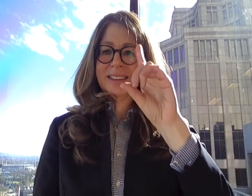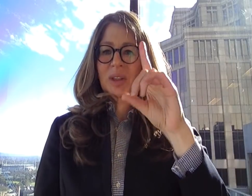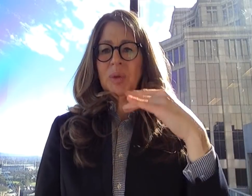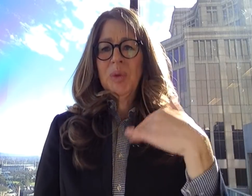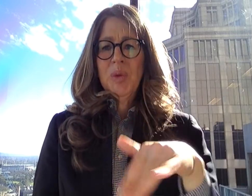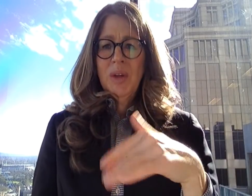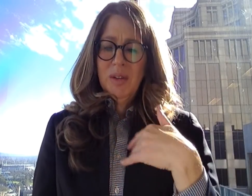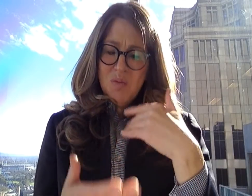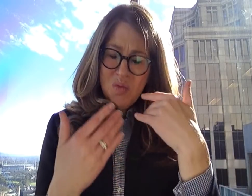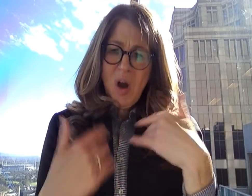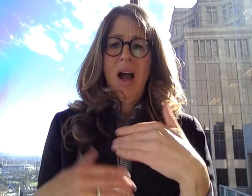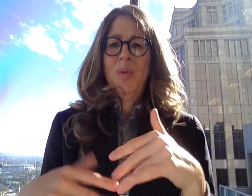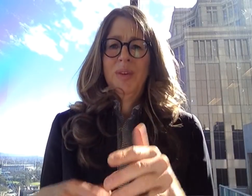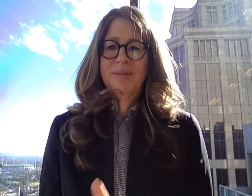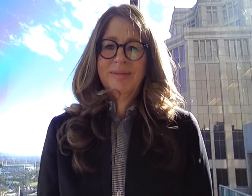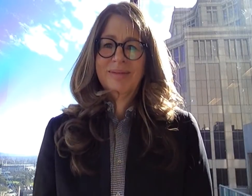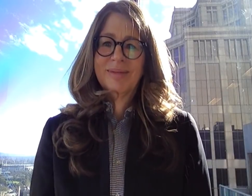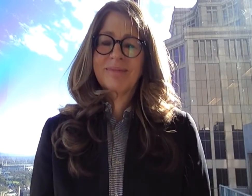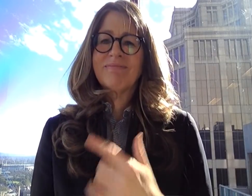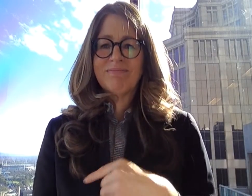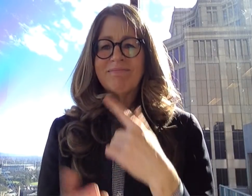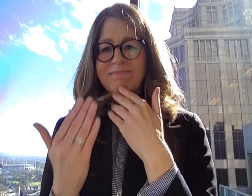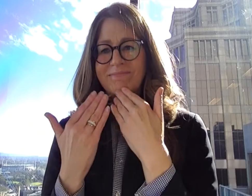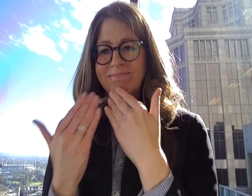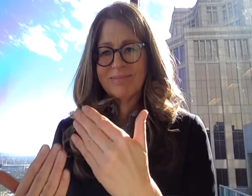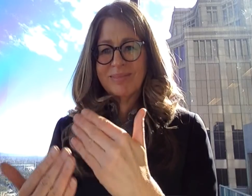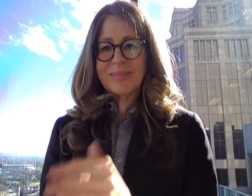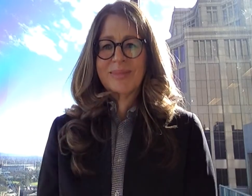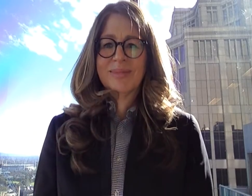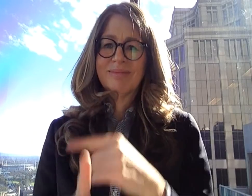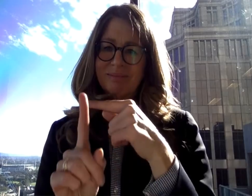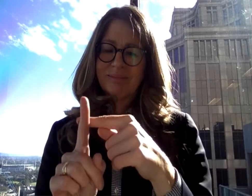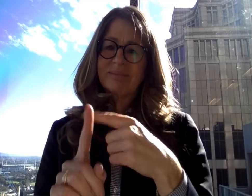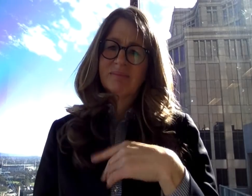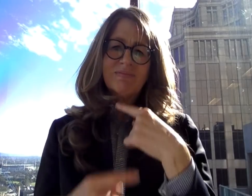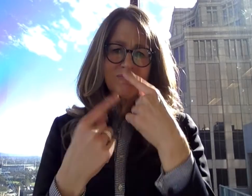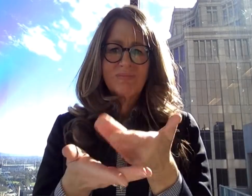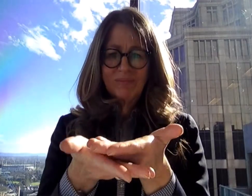an organisation as old and as important to Deaf people as ICSD. While I am President